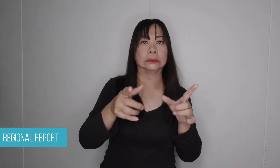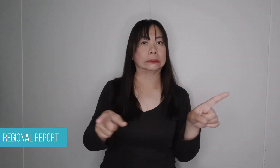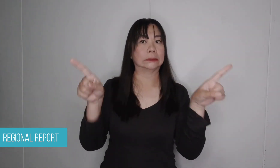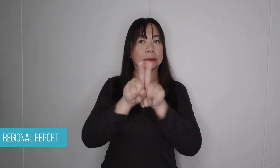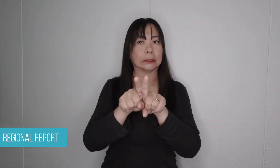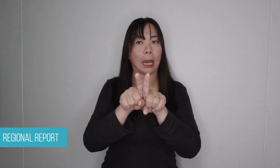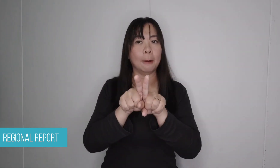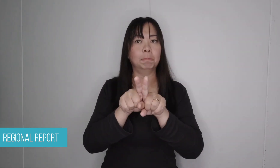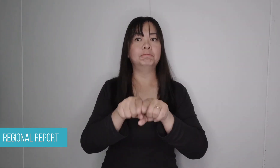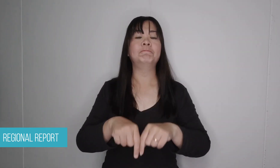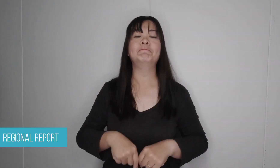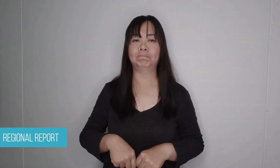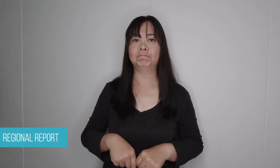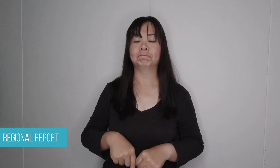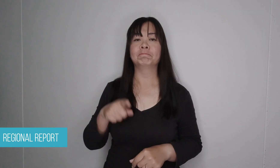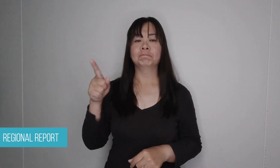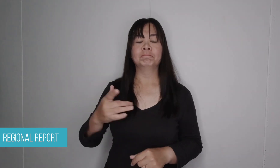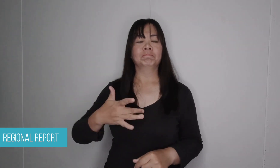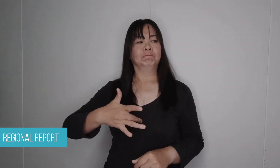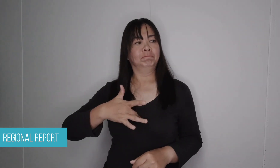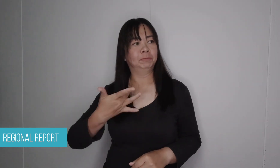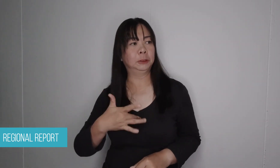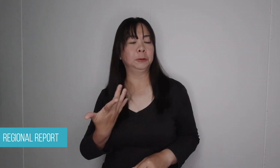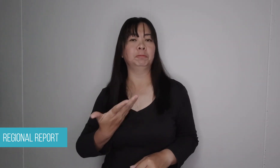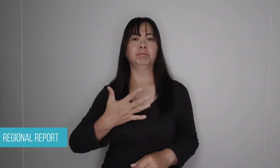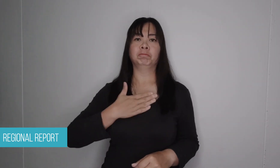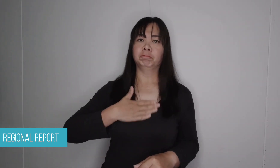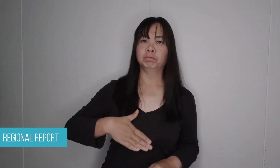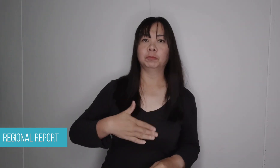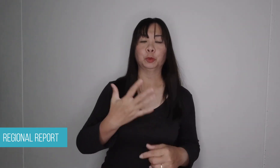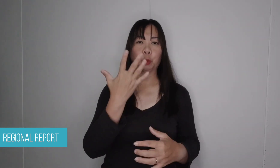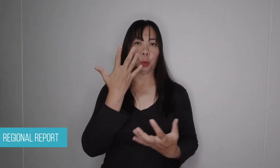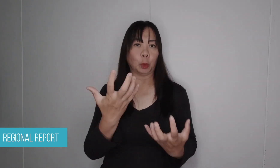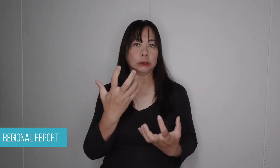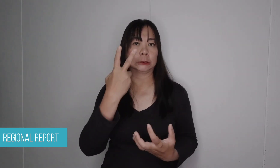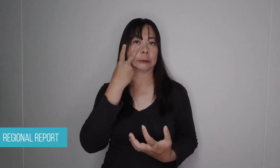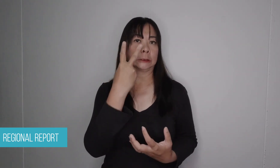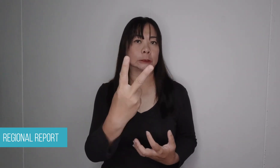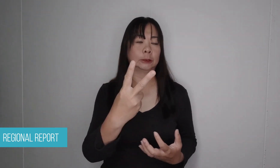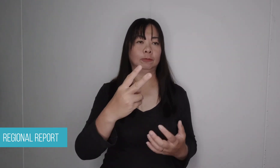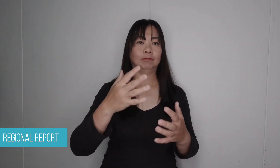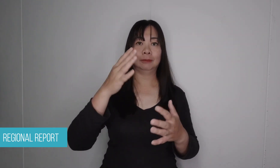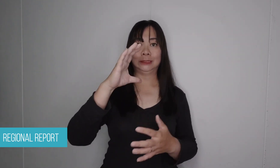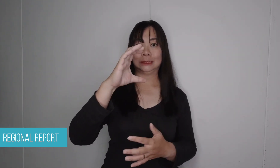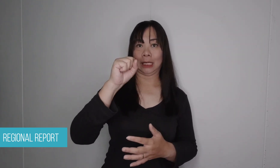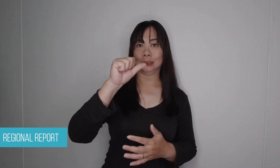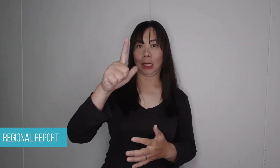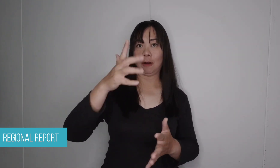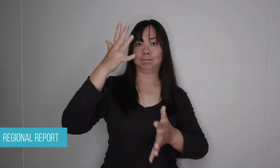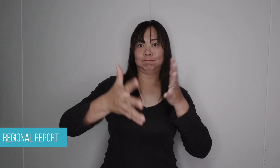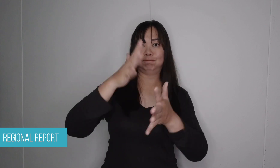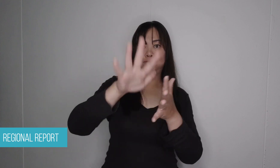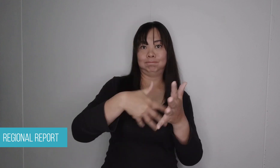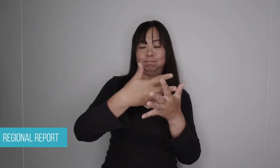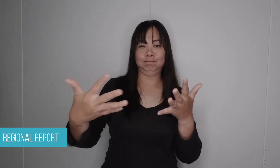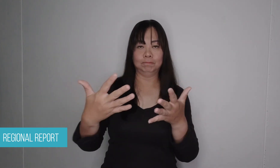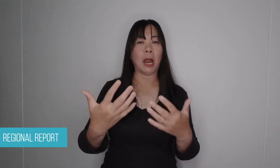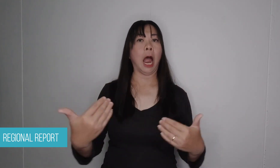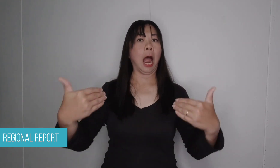expressions and grammar share similar rules. Zheng believes